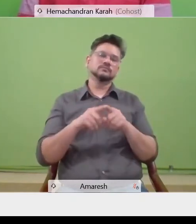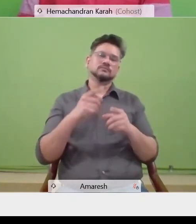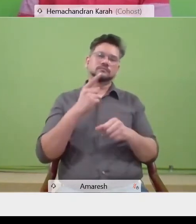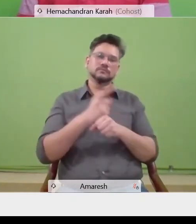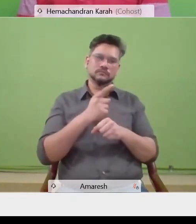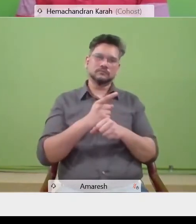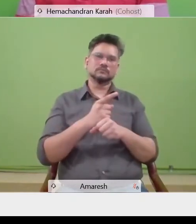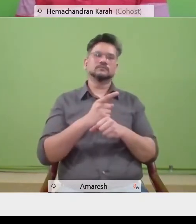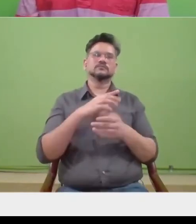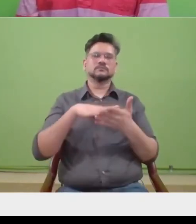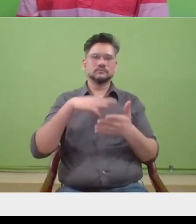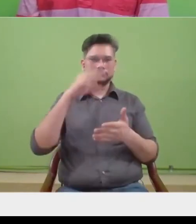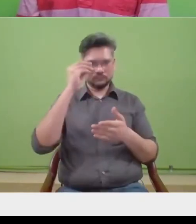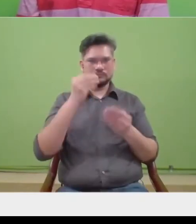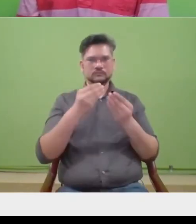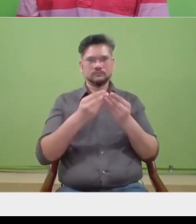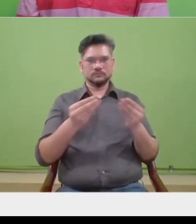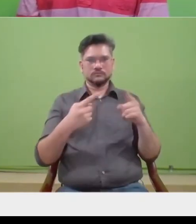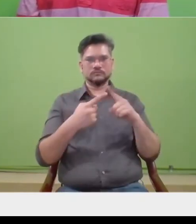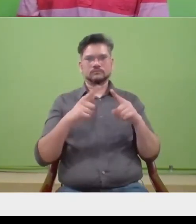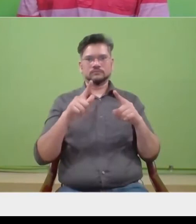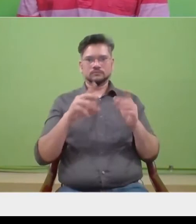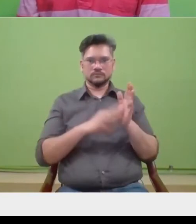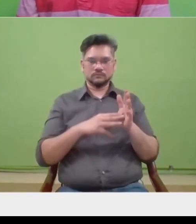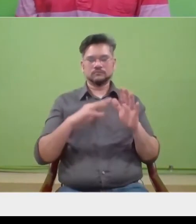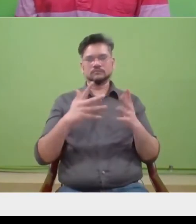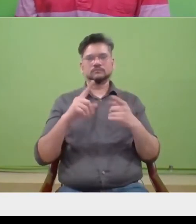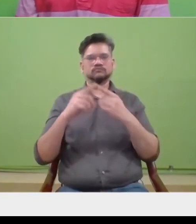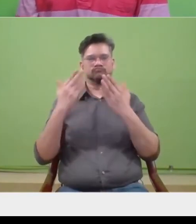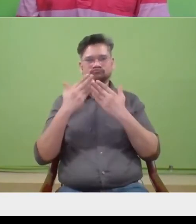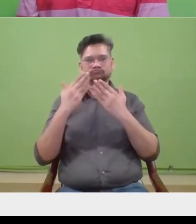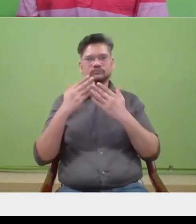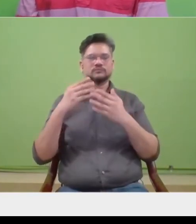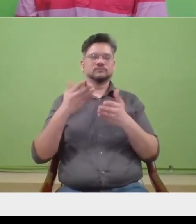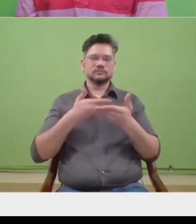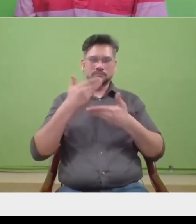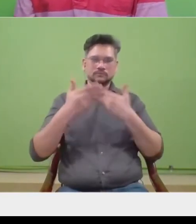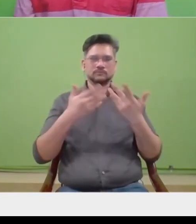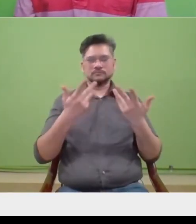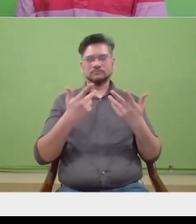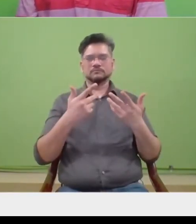of importing education etc and it was noticed that within a few years that school